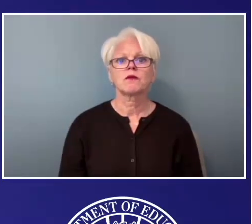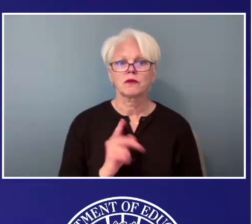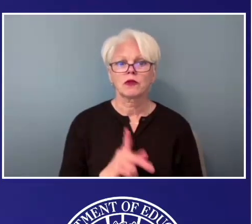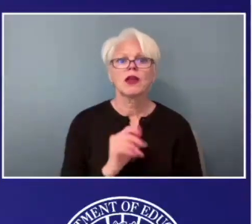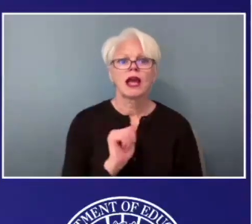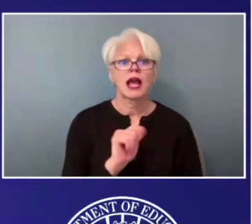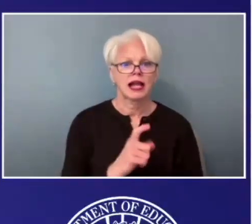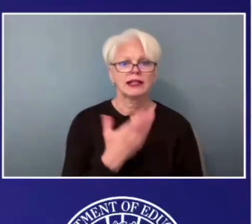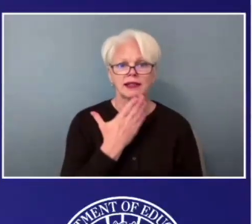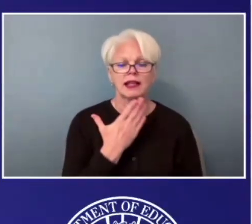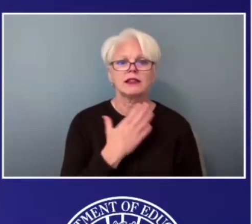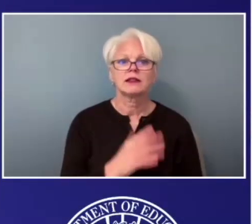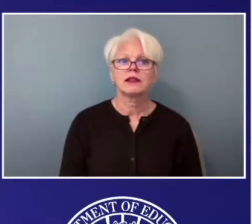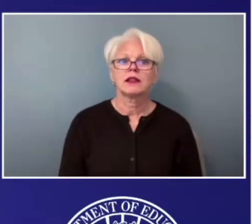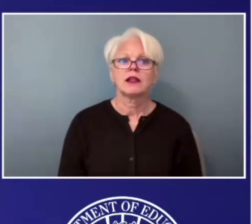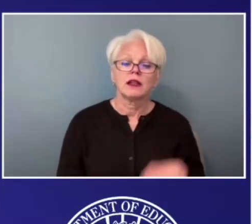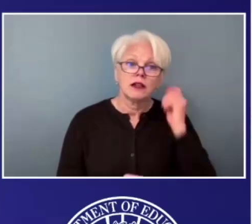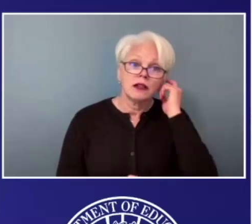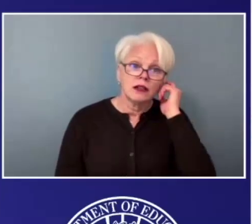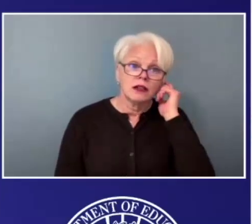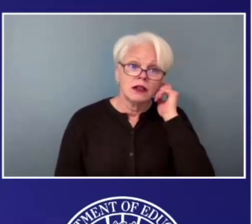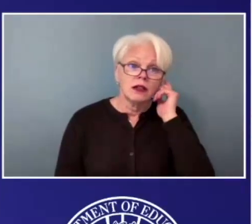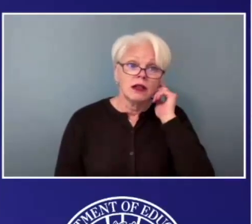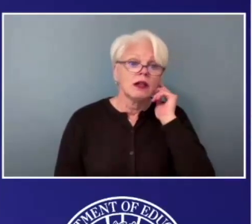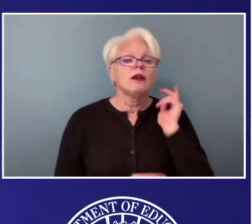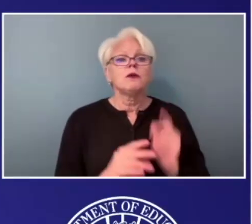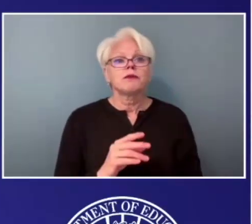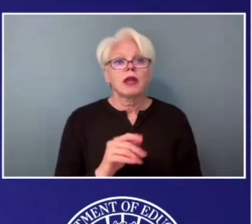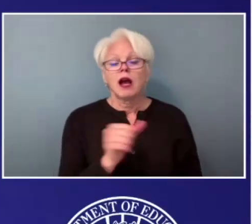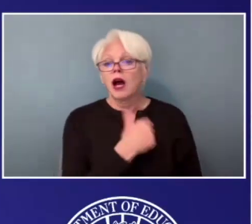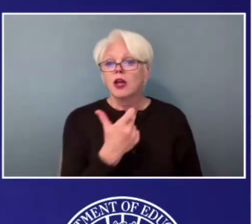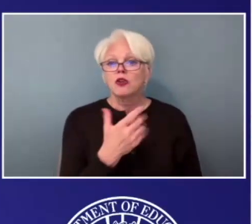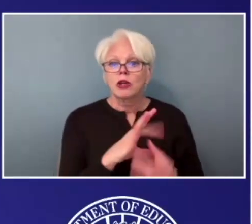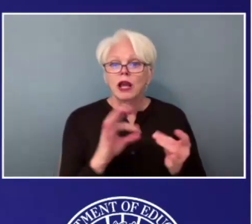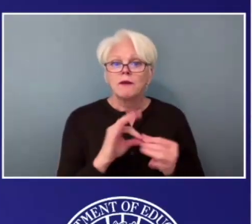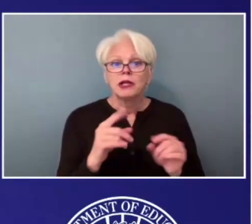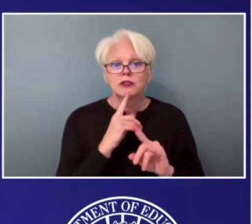Thanks. Interested in any other comments and response to Alex's proposal? Alex Holt?